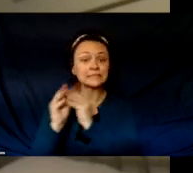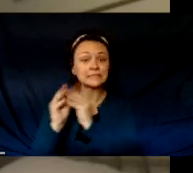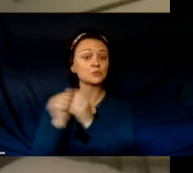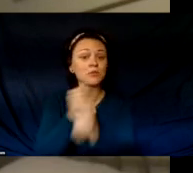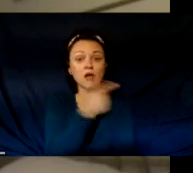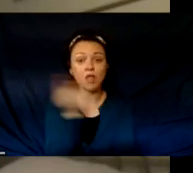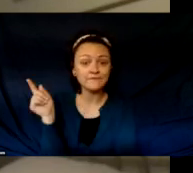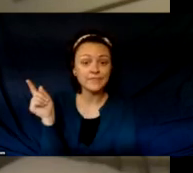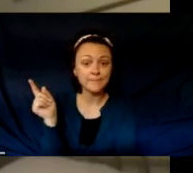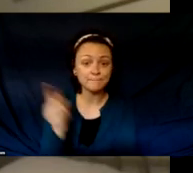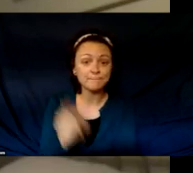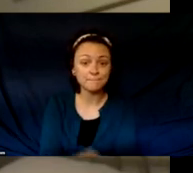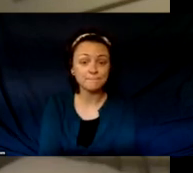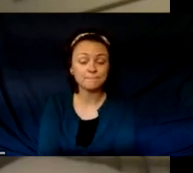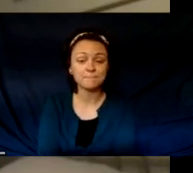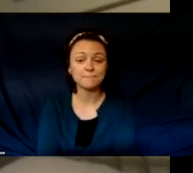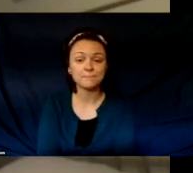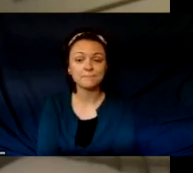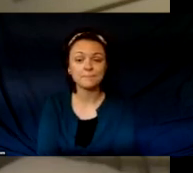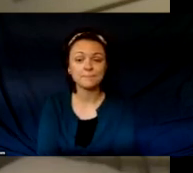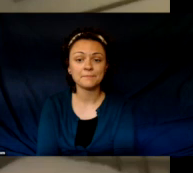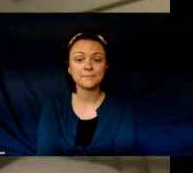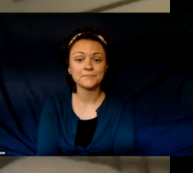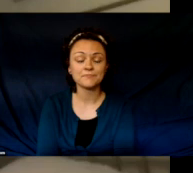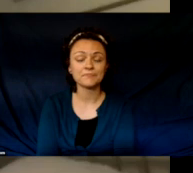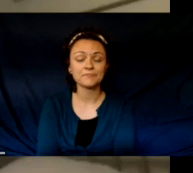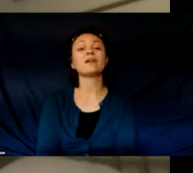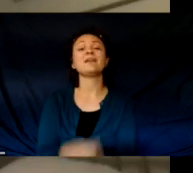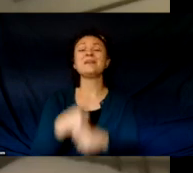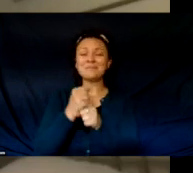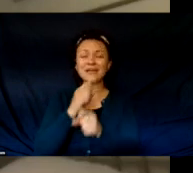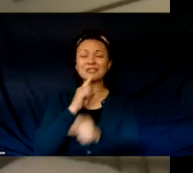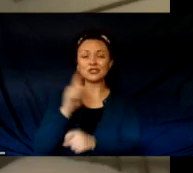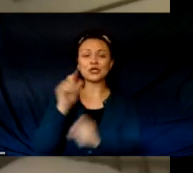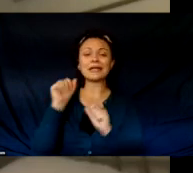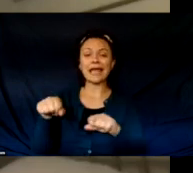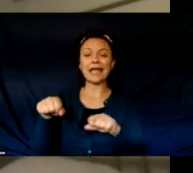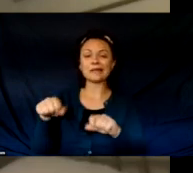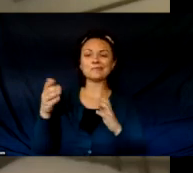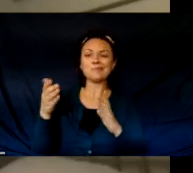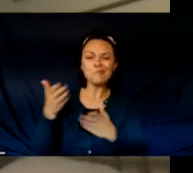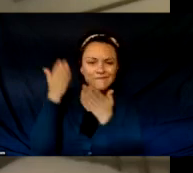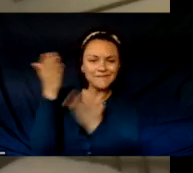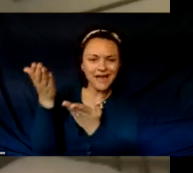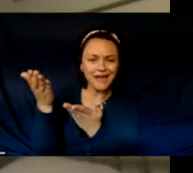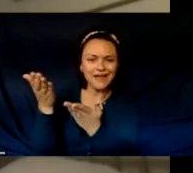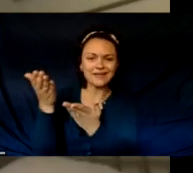you can provide information about your project.